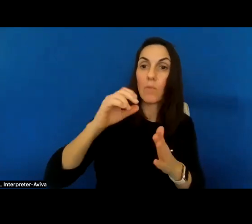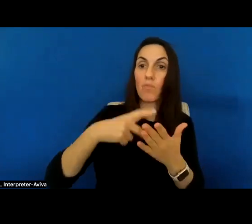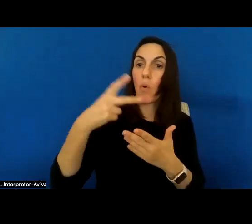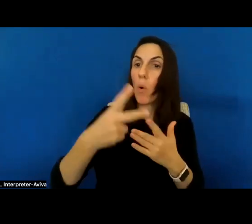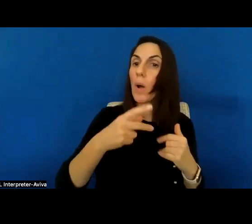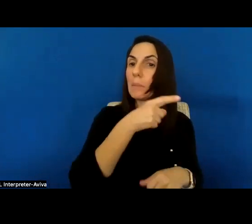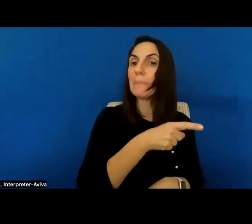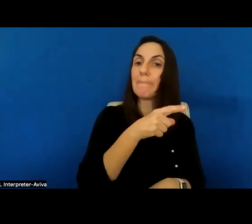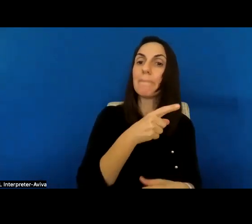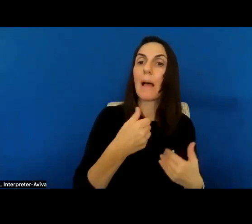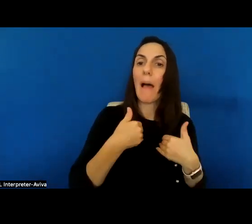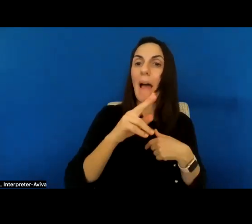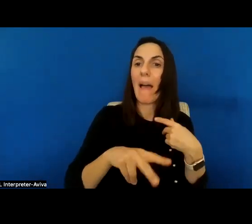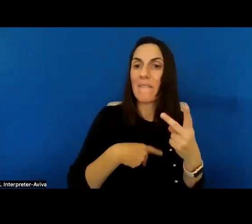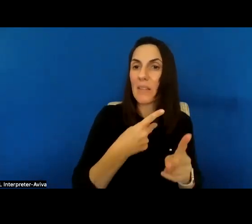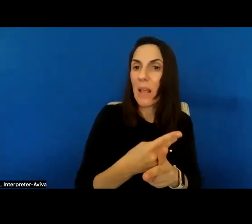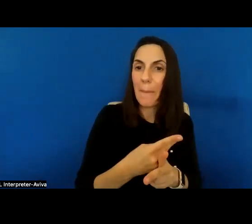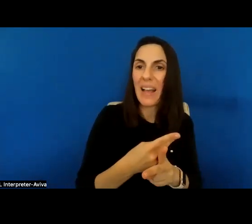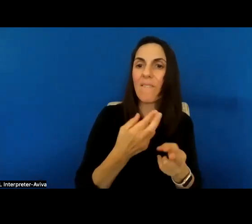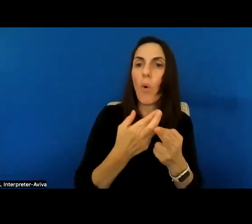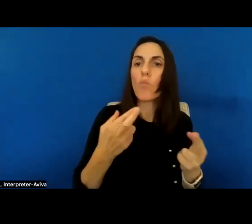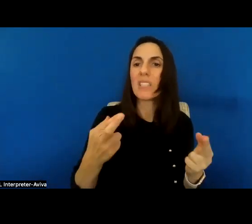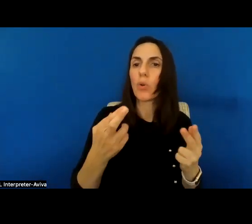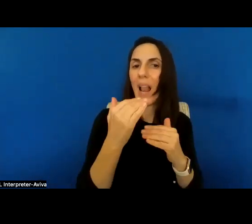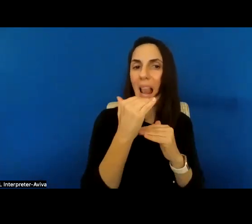resource. 11:31:19 Limit, how much somebody could have